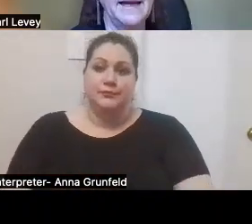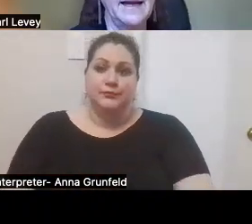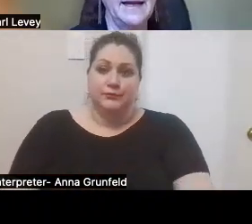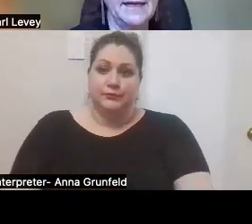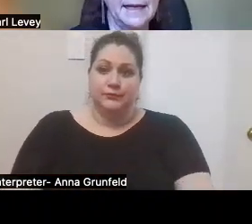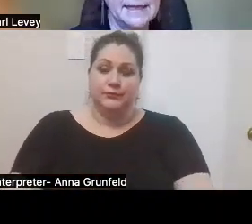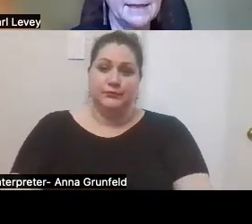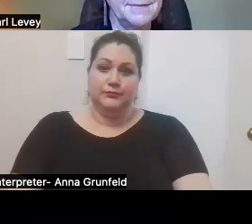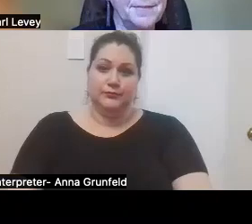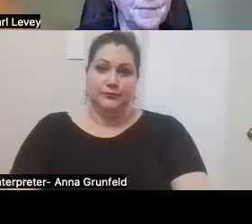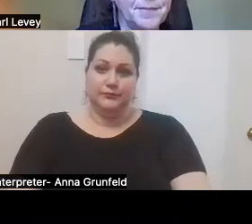Next.